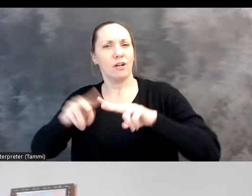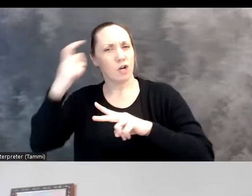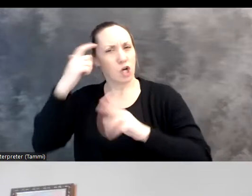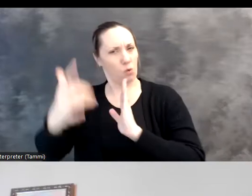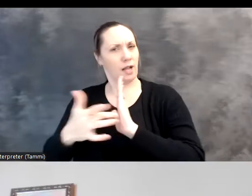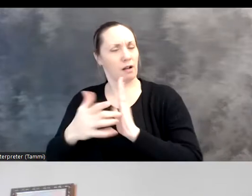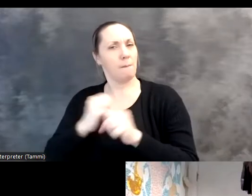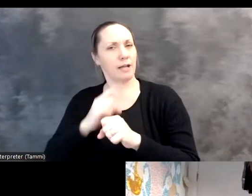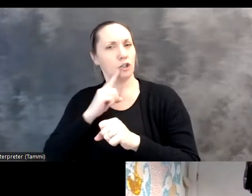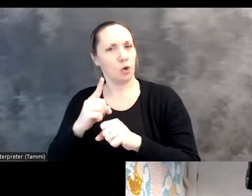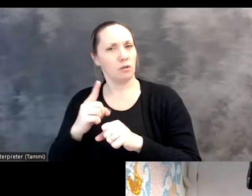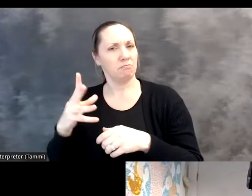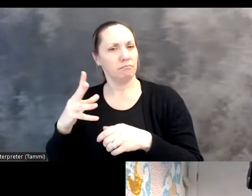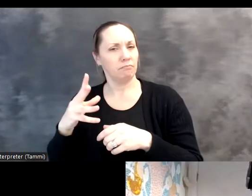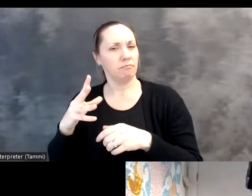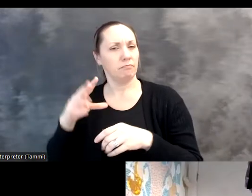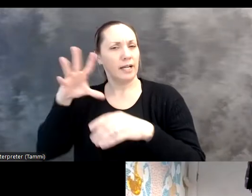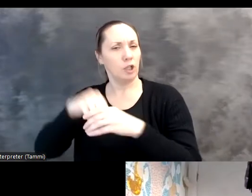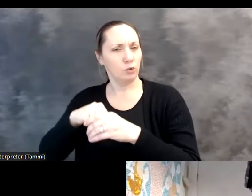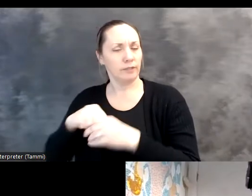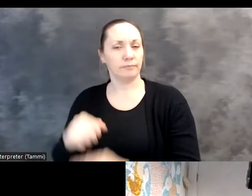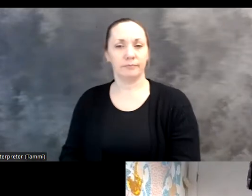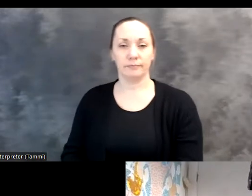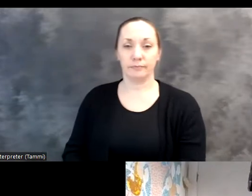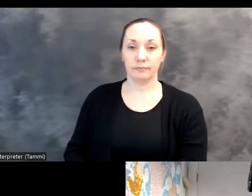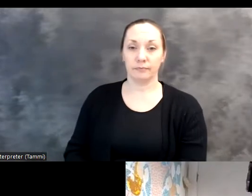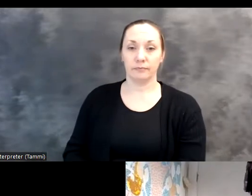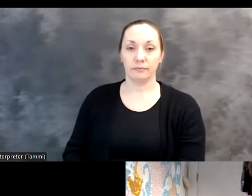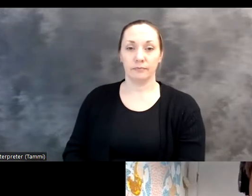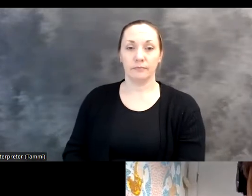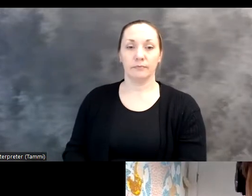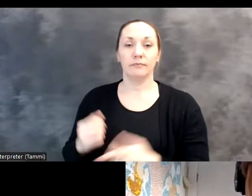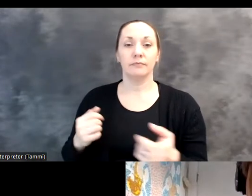Excellent. Steve, how would you see the added